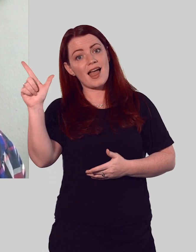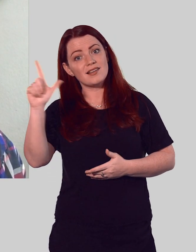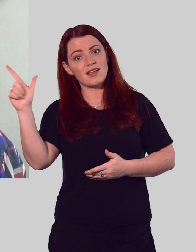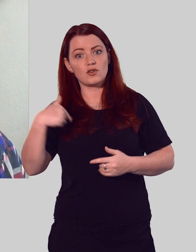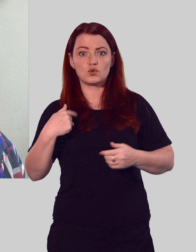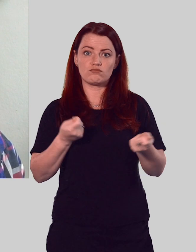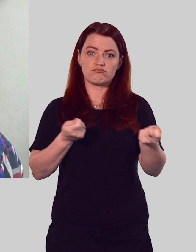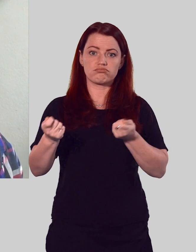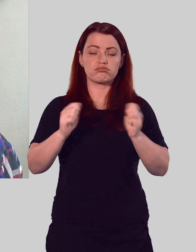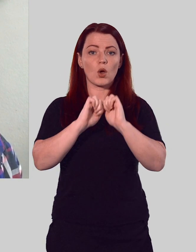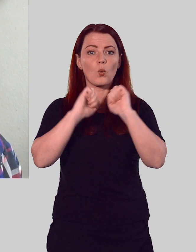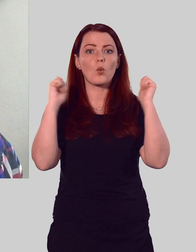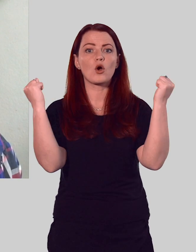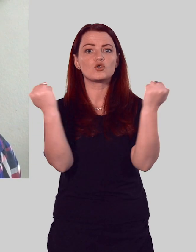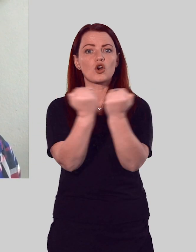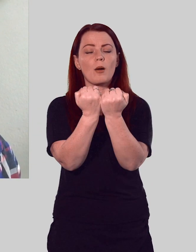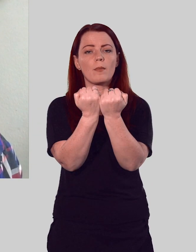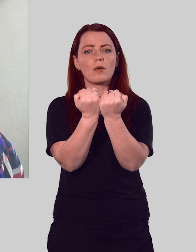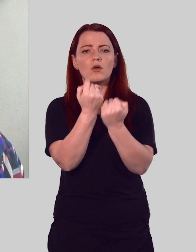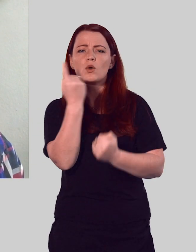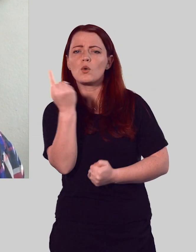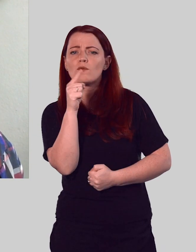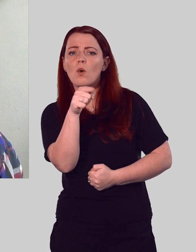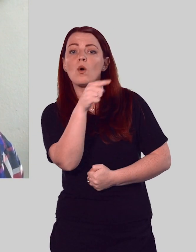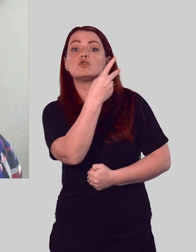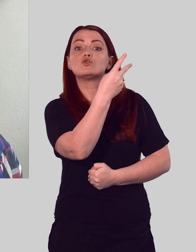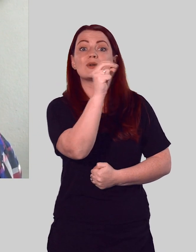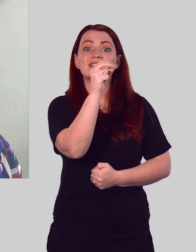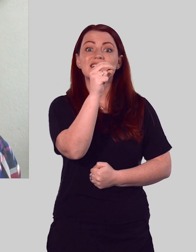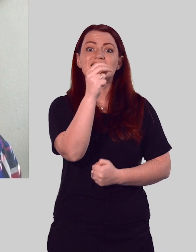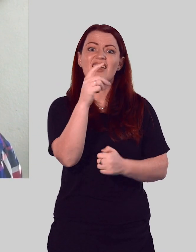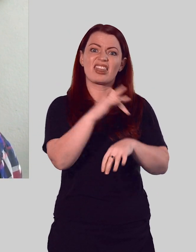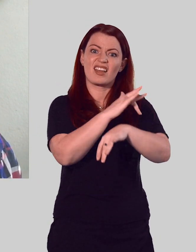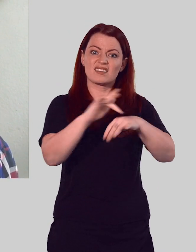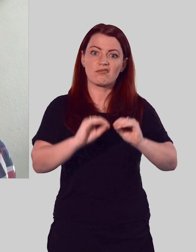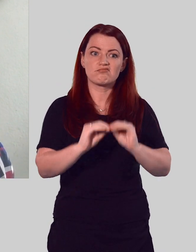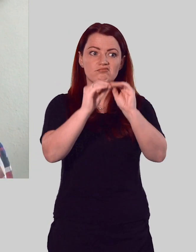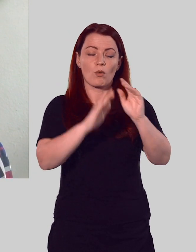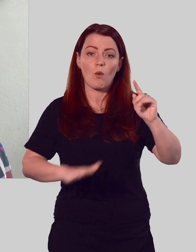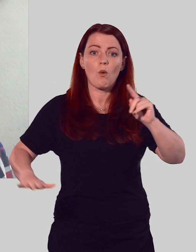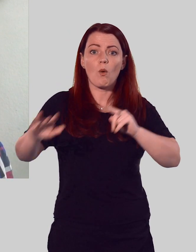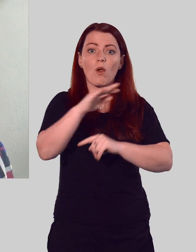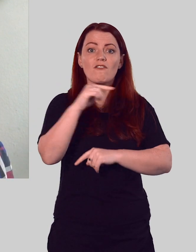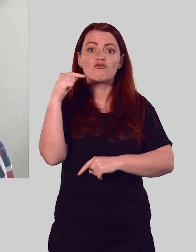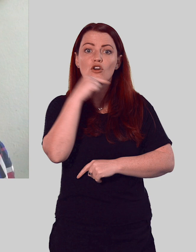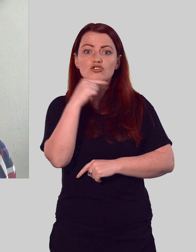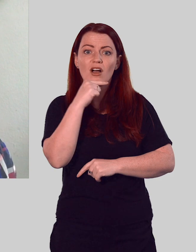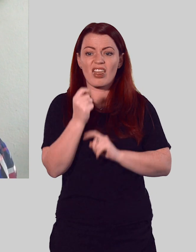on Zoom for 20 theatre makers from all over Russia the nearest to me being in Minsk